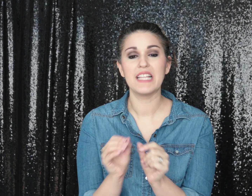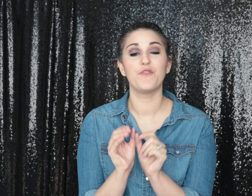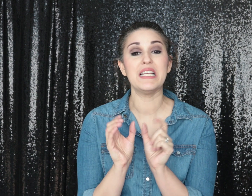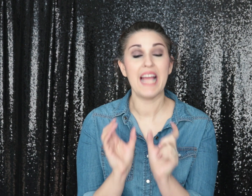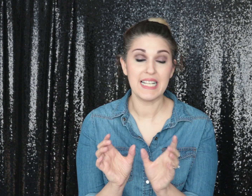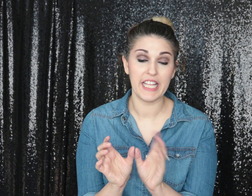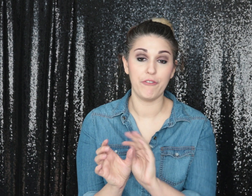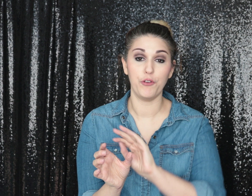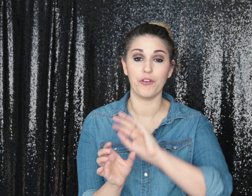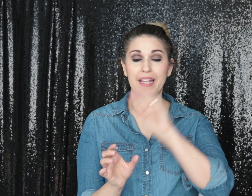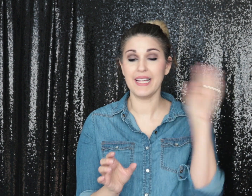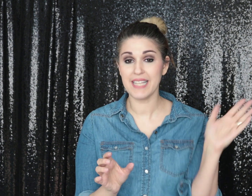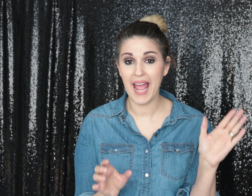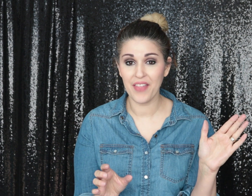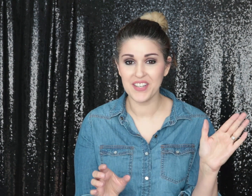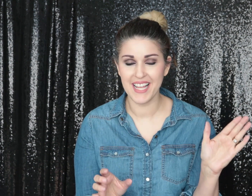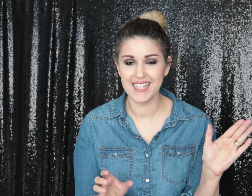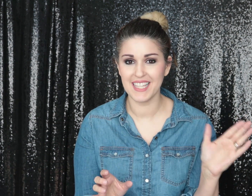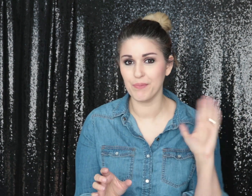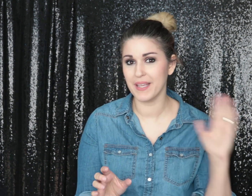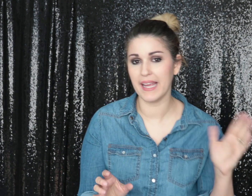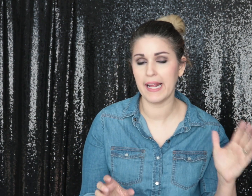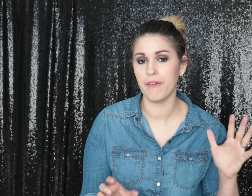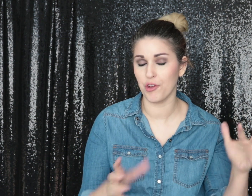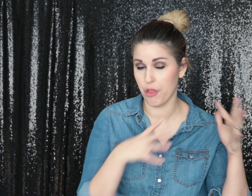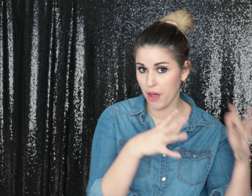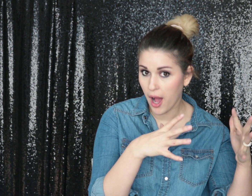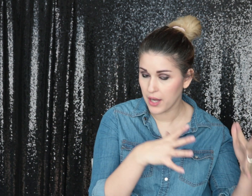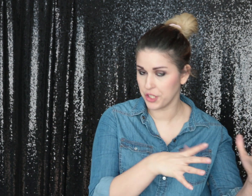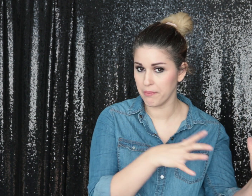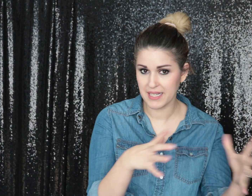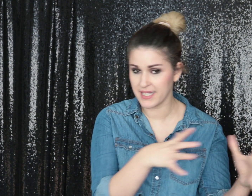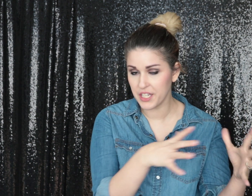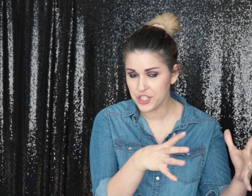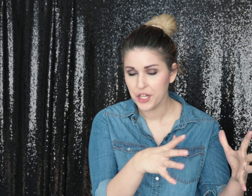It's fantastic if you forget to add the tens at the beginning of your thought, your message.